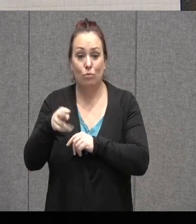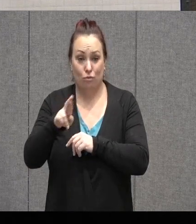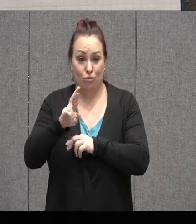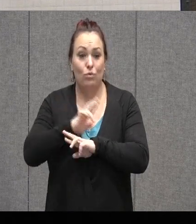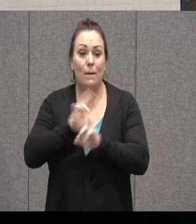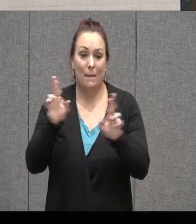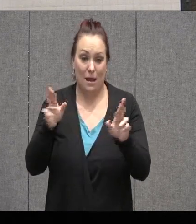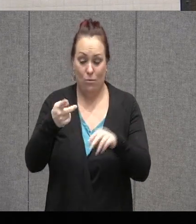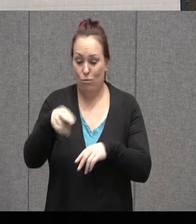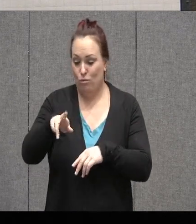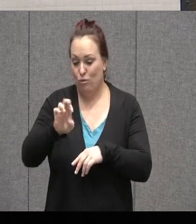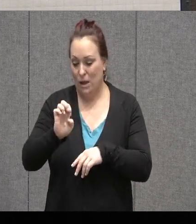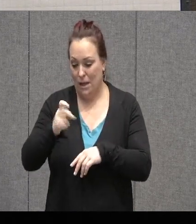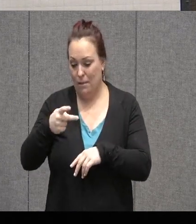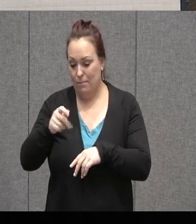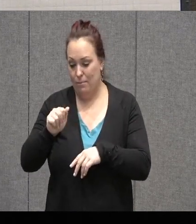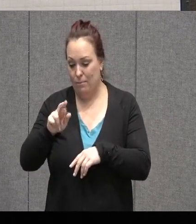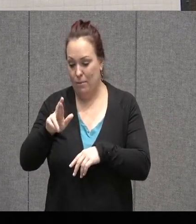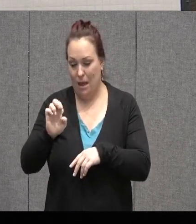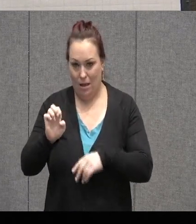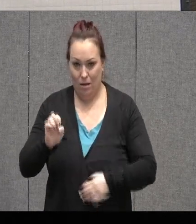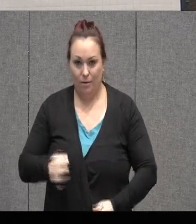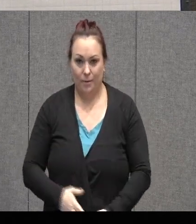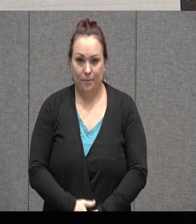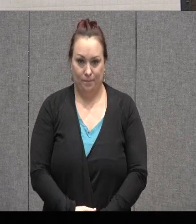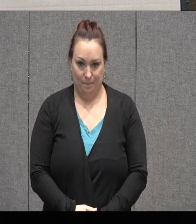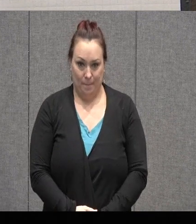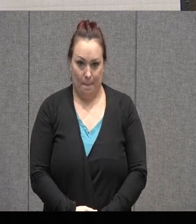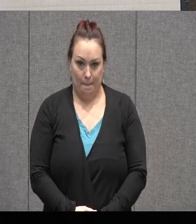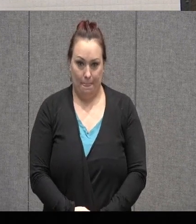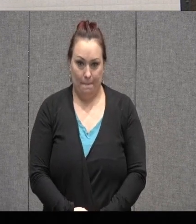Prepare, ooh, let's see. Pre pare.